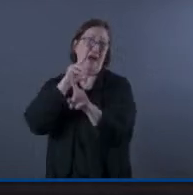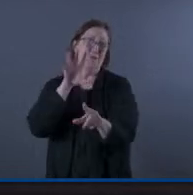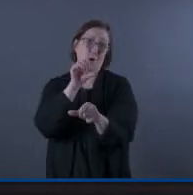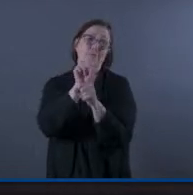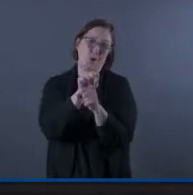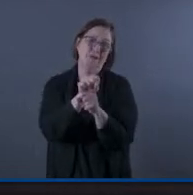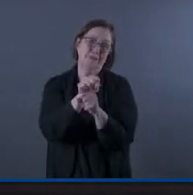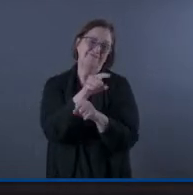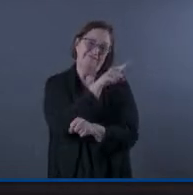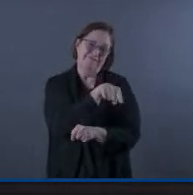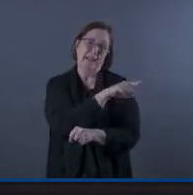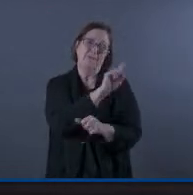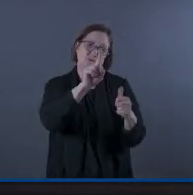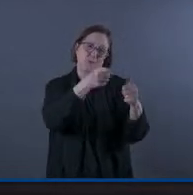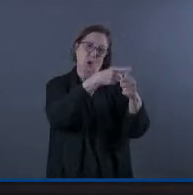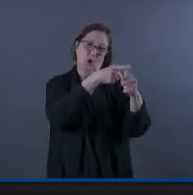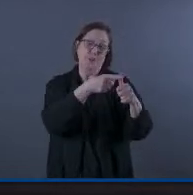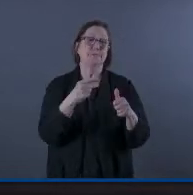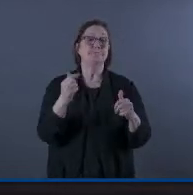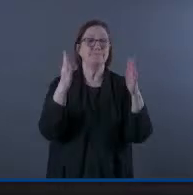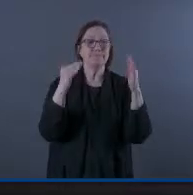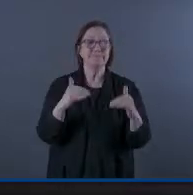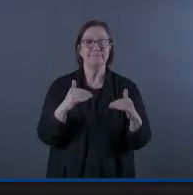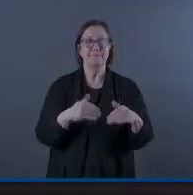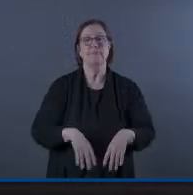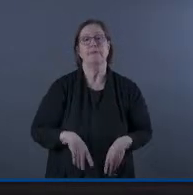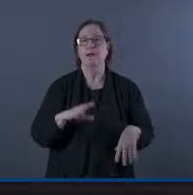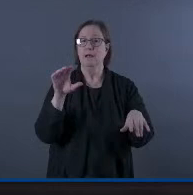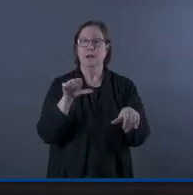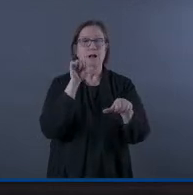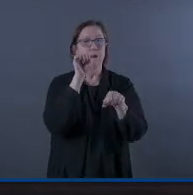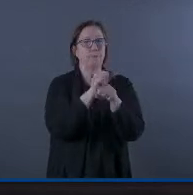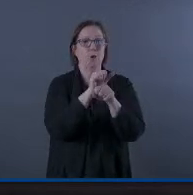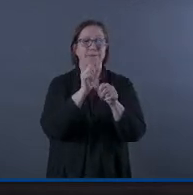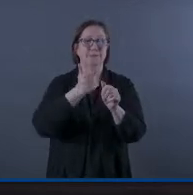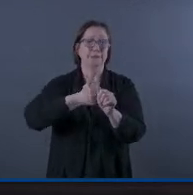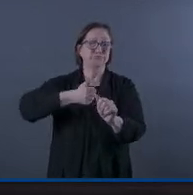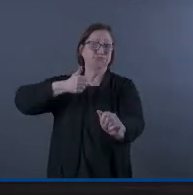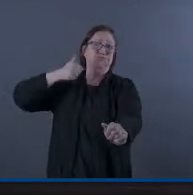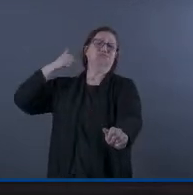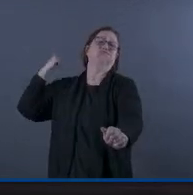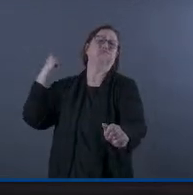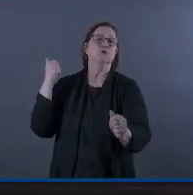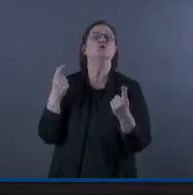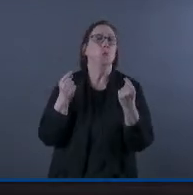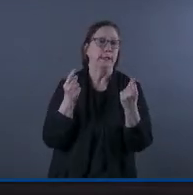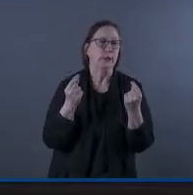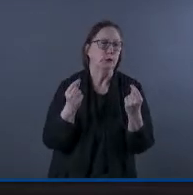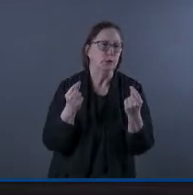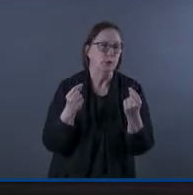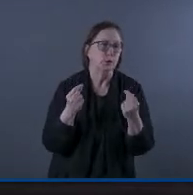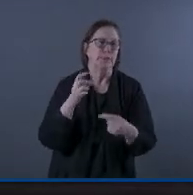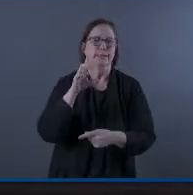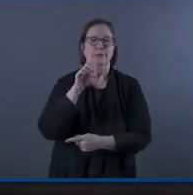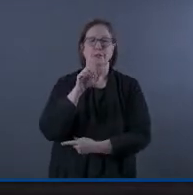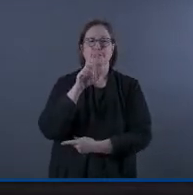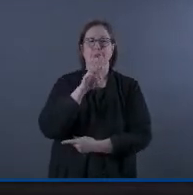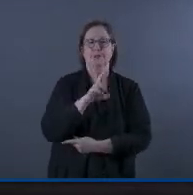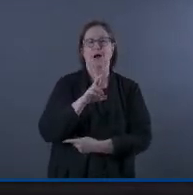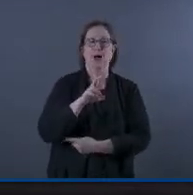Are you doing anything to address the log jam of calls? I'm sorry, that's a- It's okay. What are you doing Dr. Bochsler?